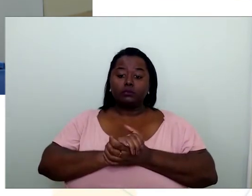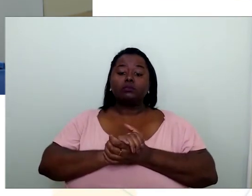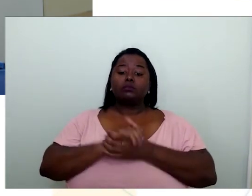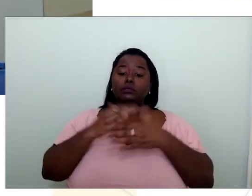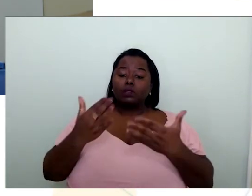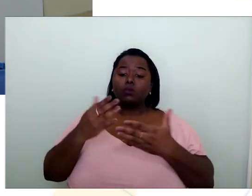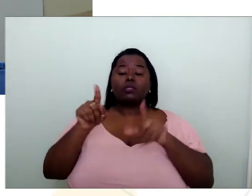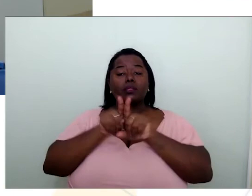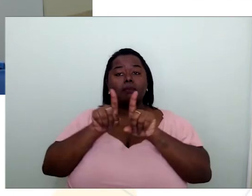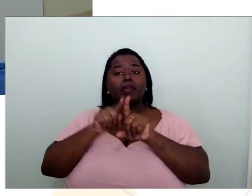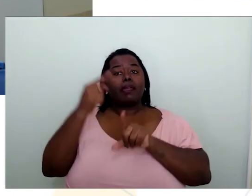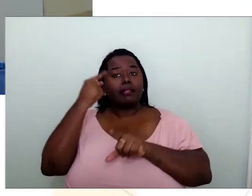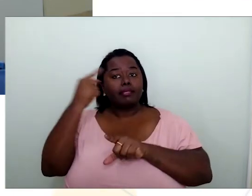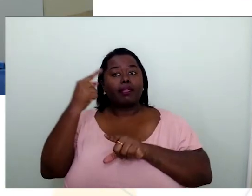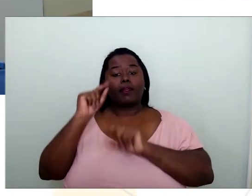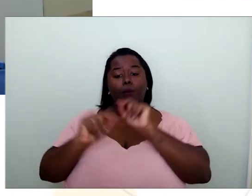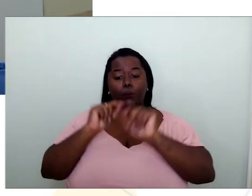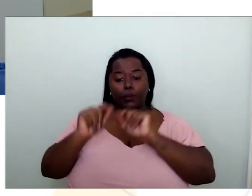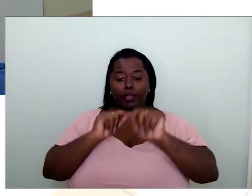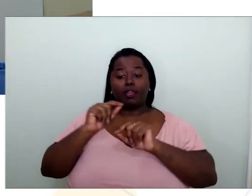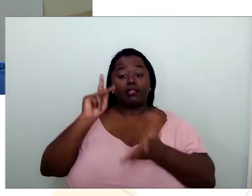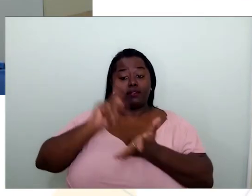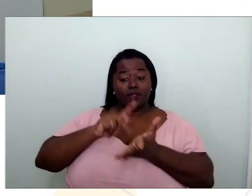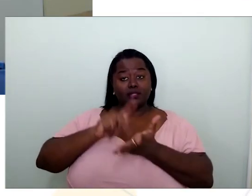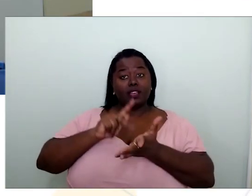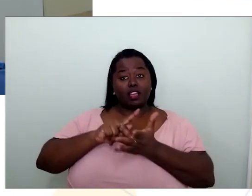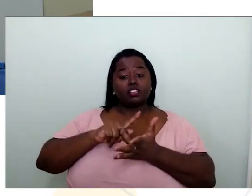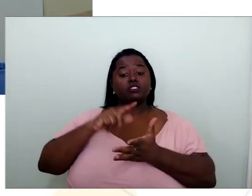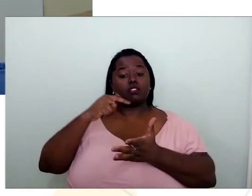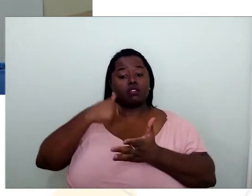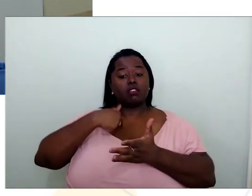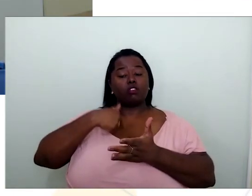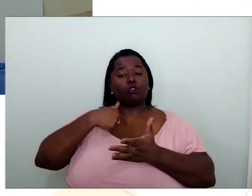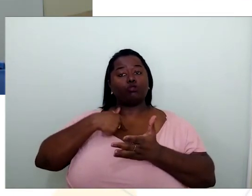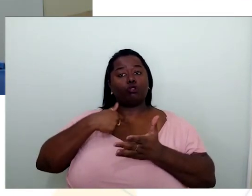an idea to promote them so I'm actually supporting MOOCs have have have ever